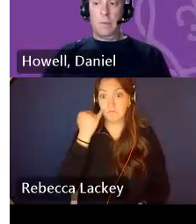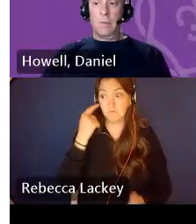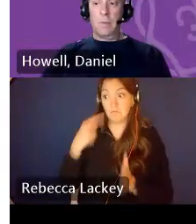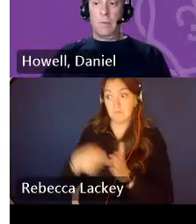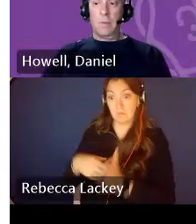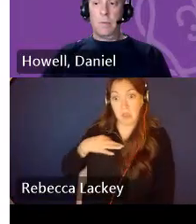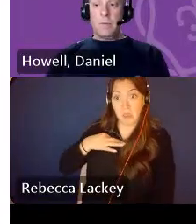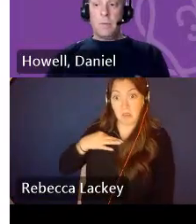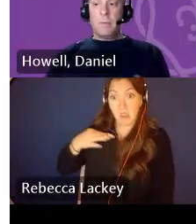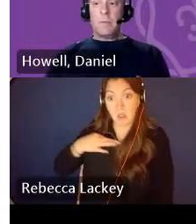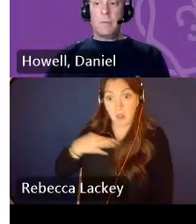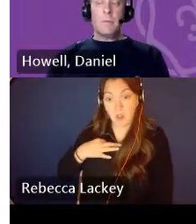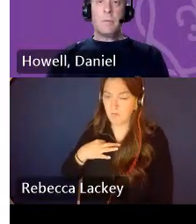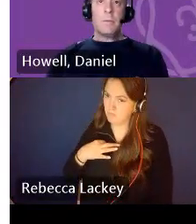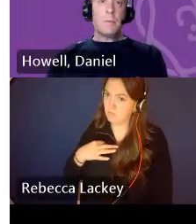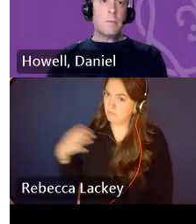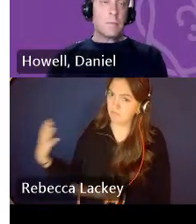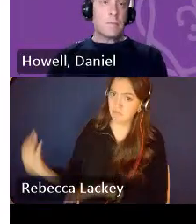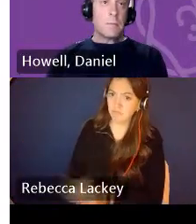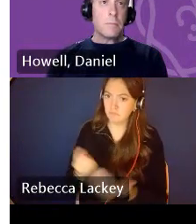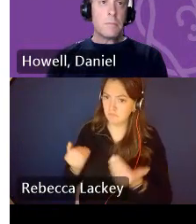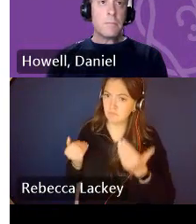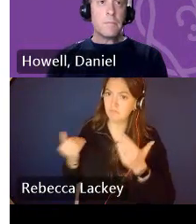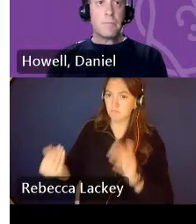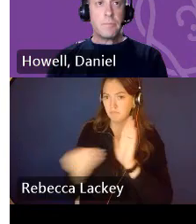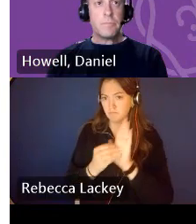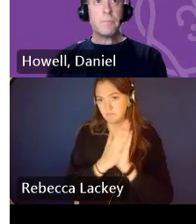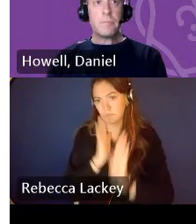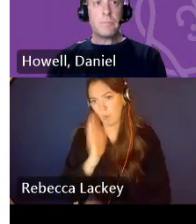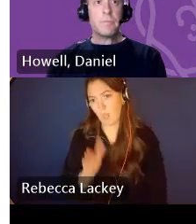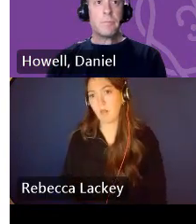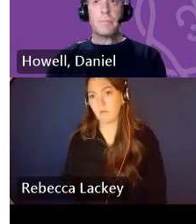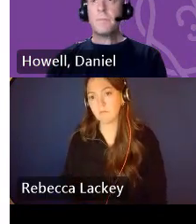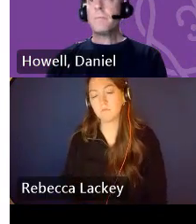then we'll certainly get it get it on the list.